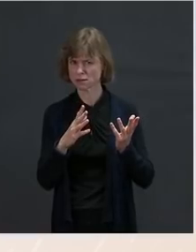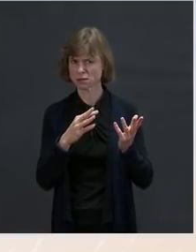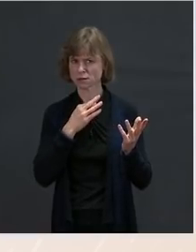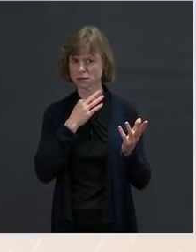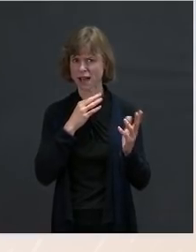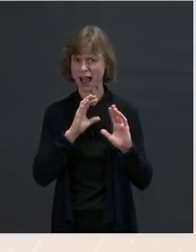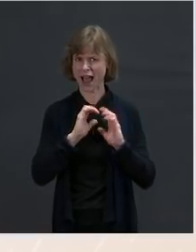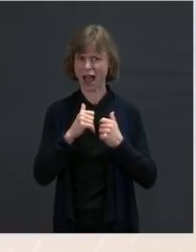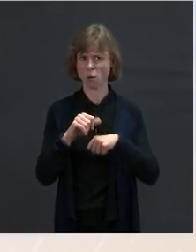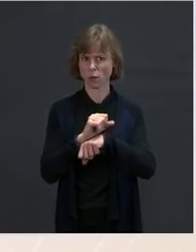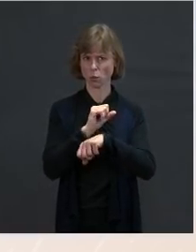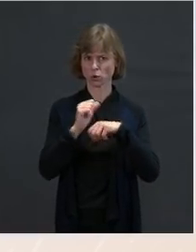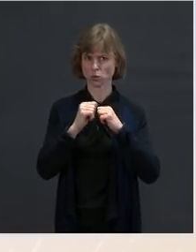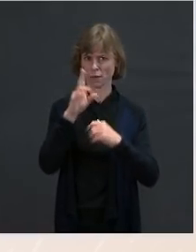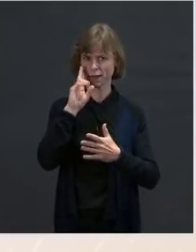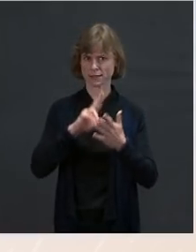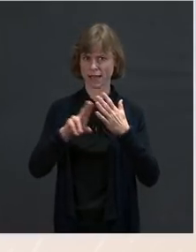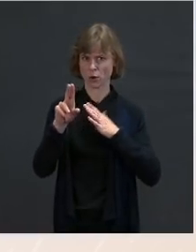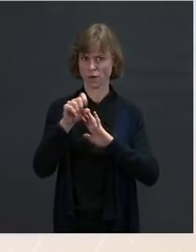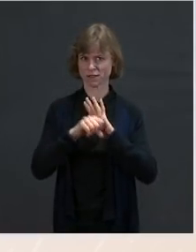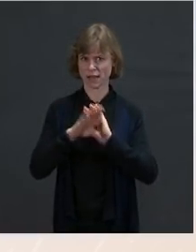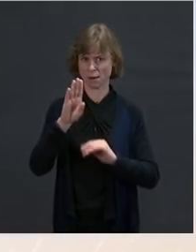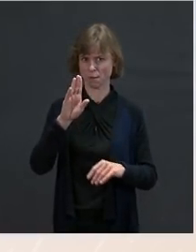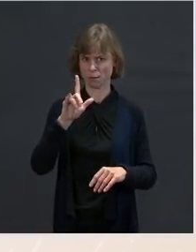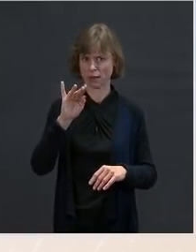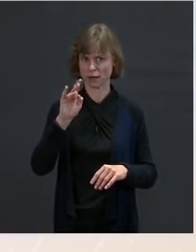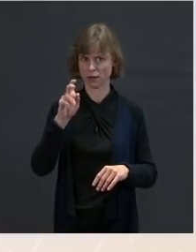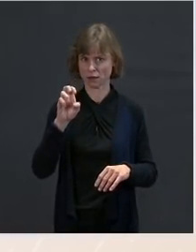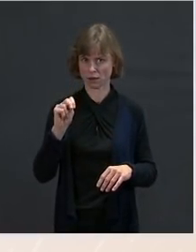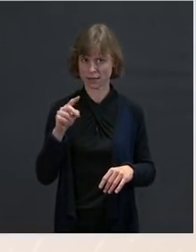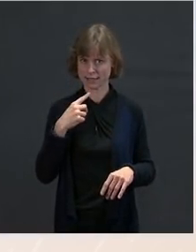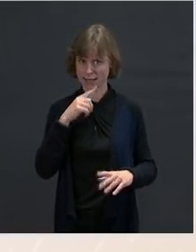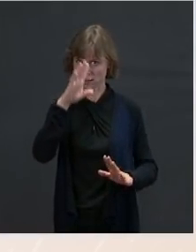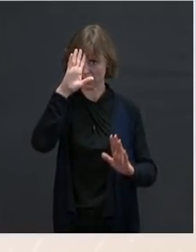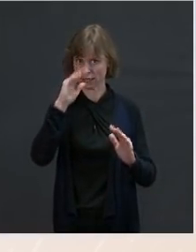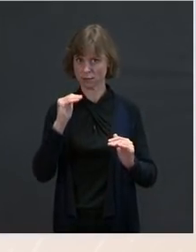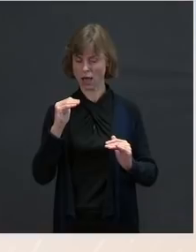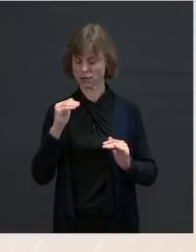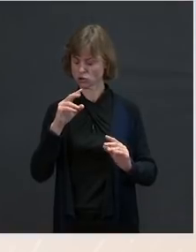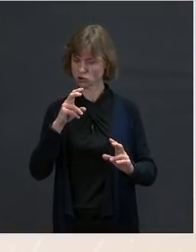with Secretary of State Blinken saying he expects "strict compliance" by Iran